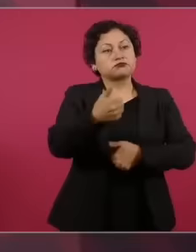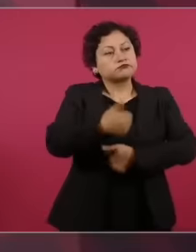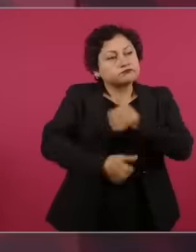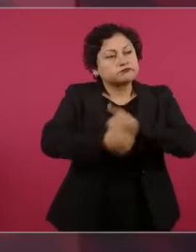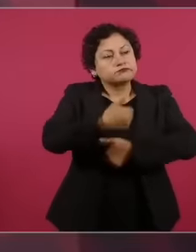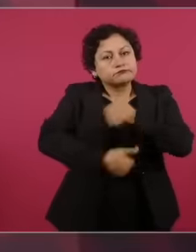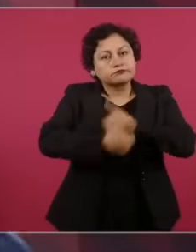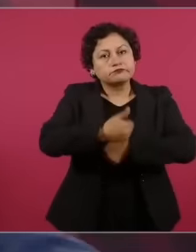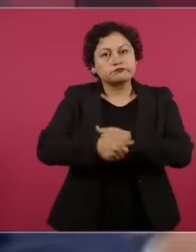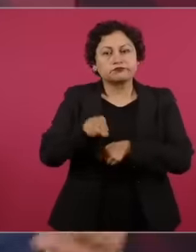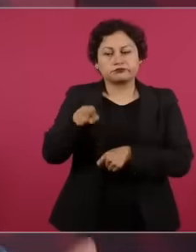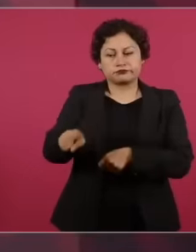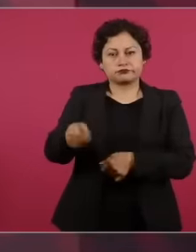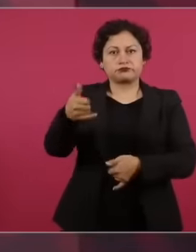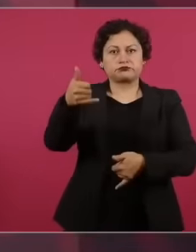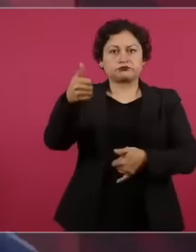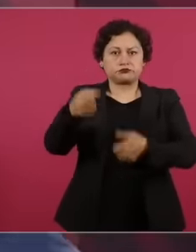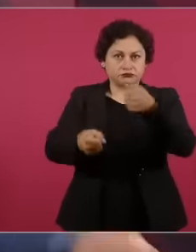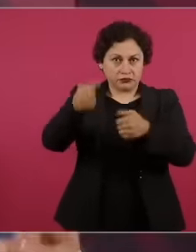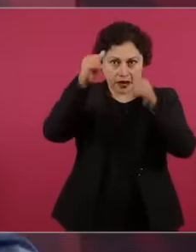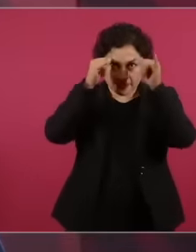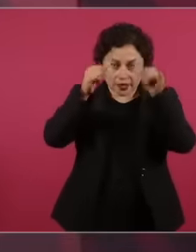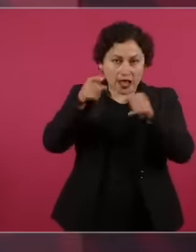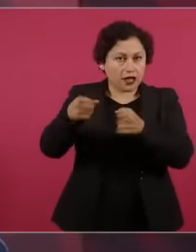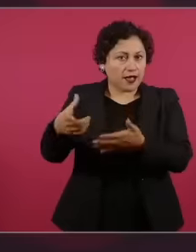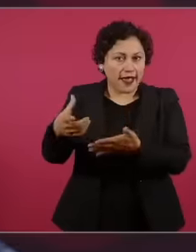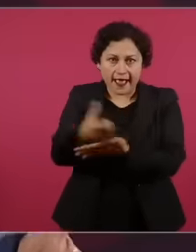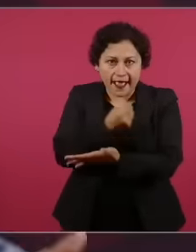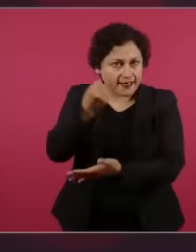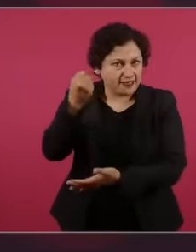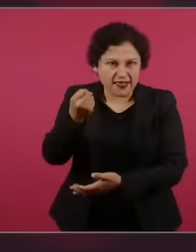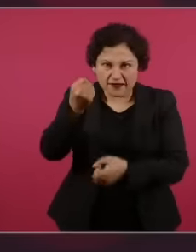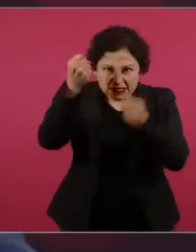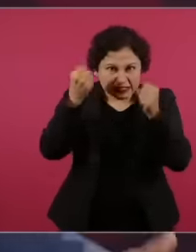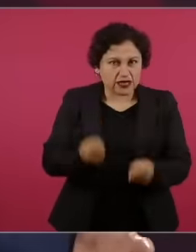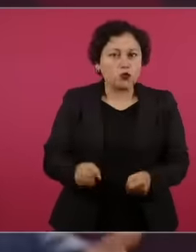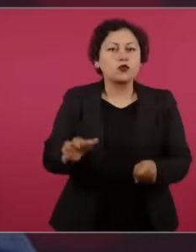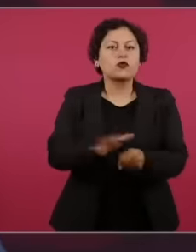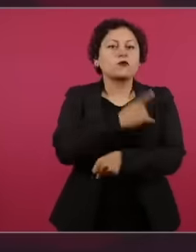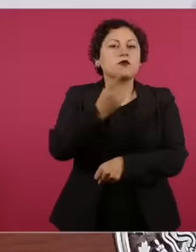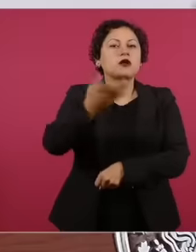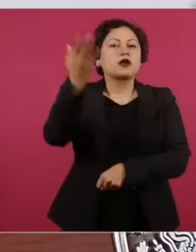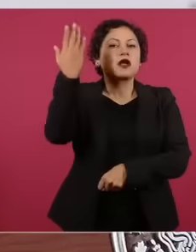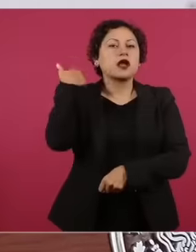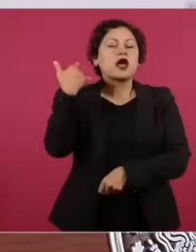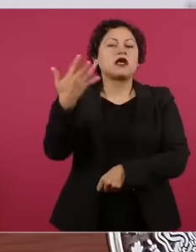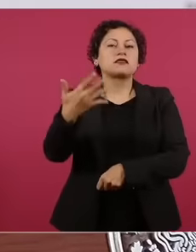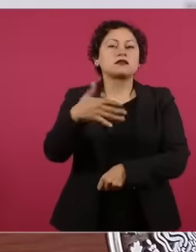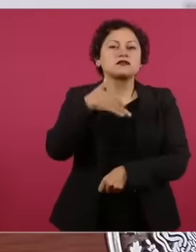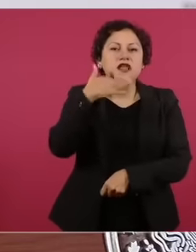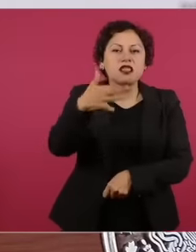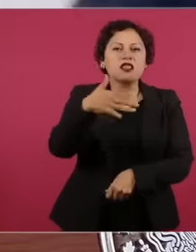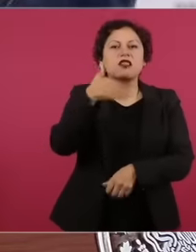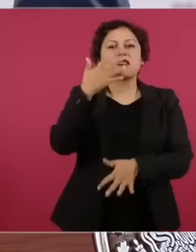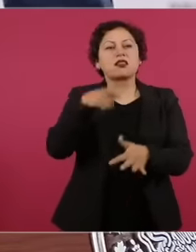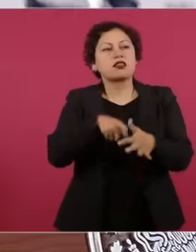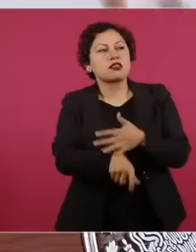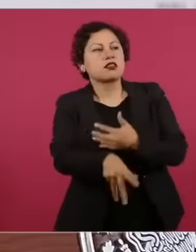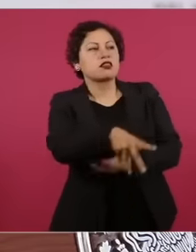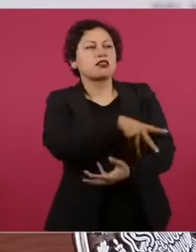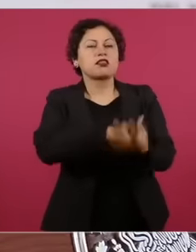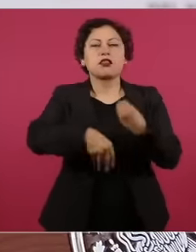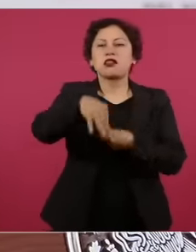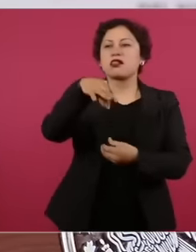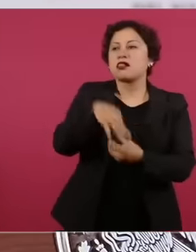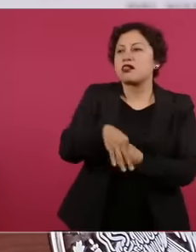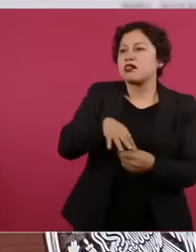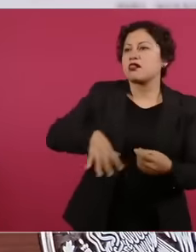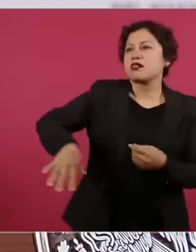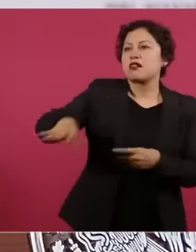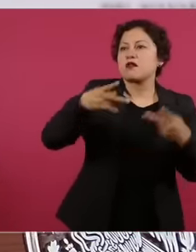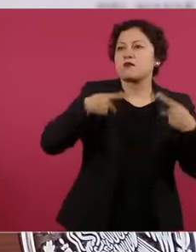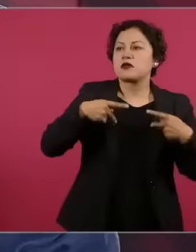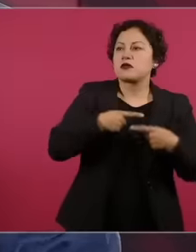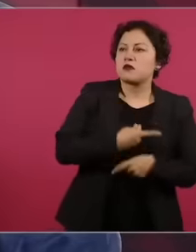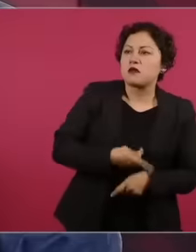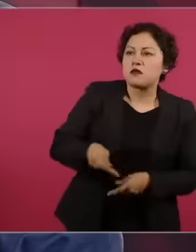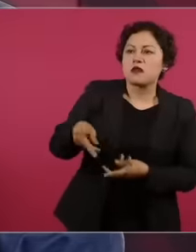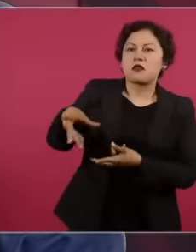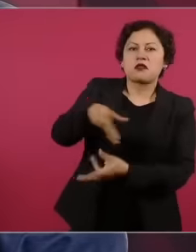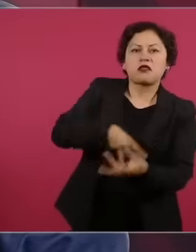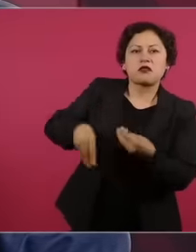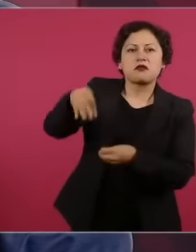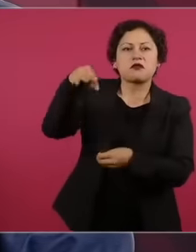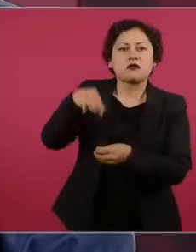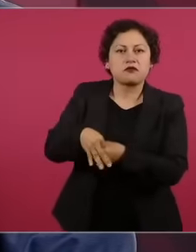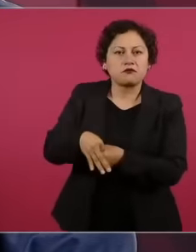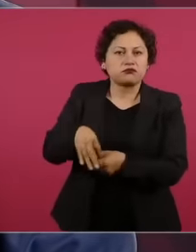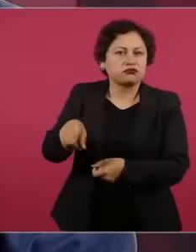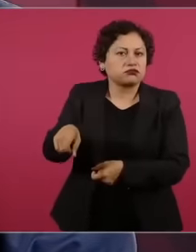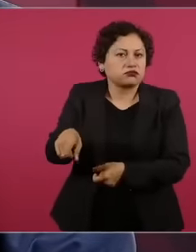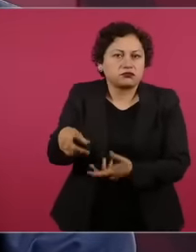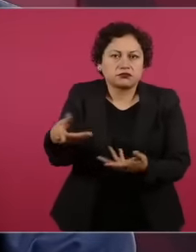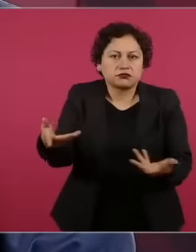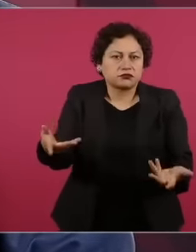was The apparatus and the buying of votes and the traffic with the poverty of the people, all of that is over,